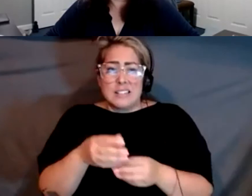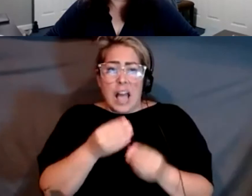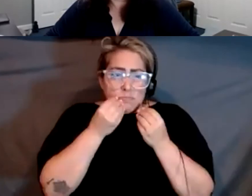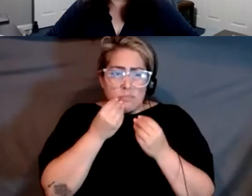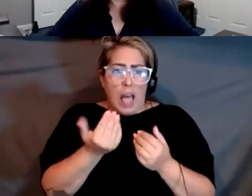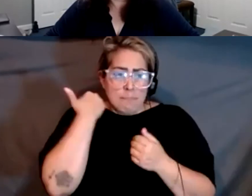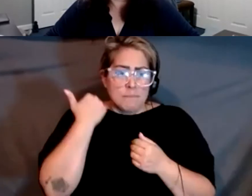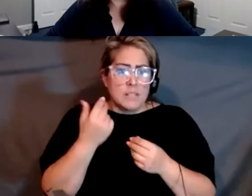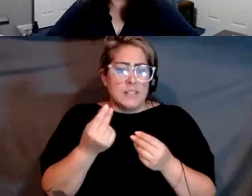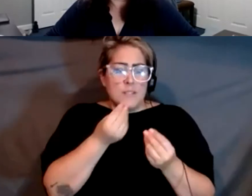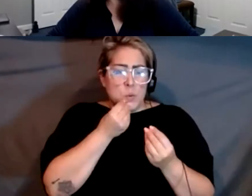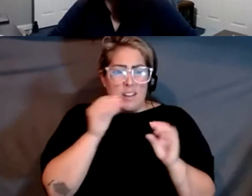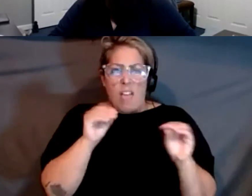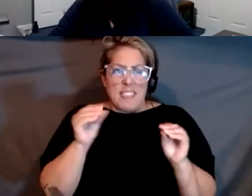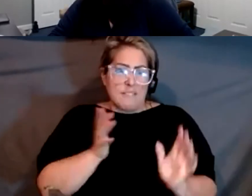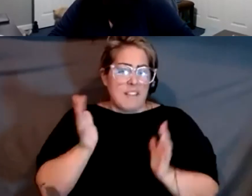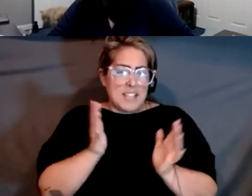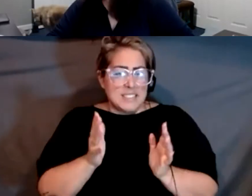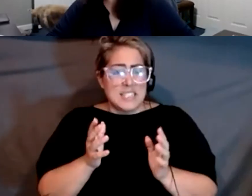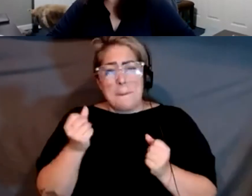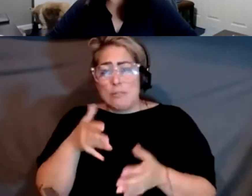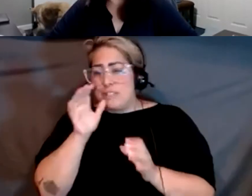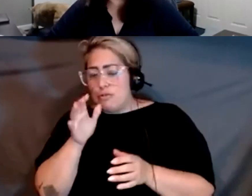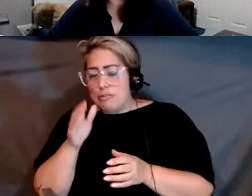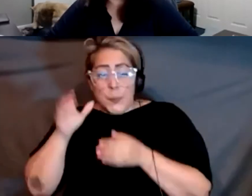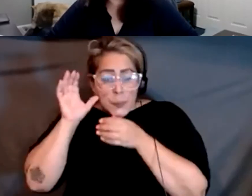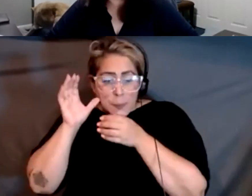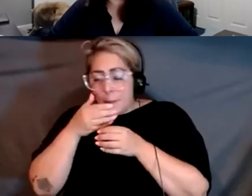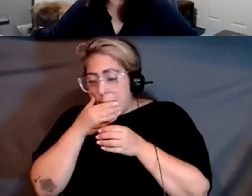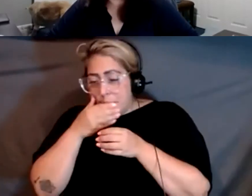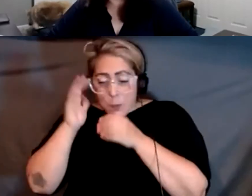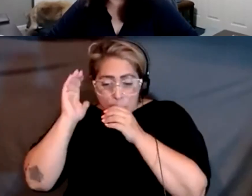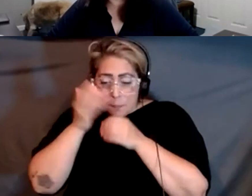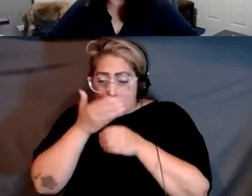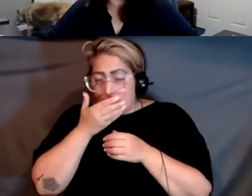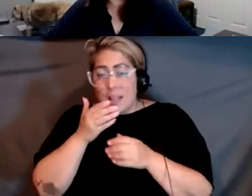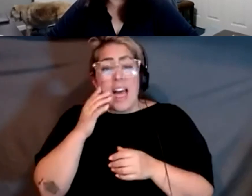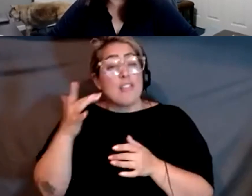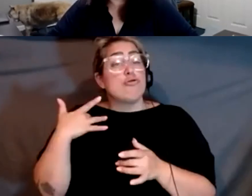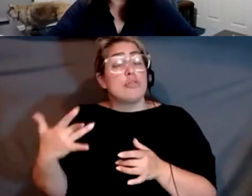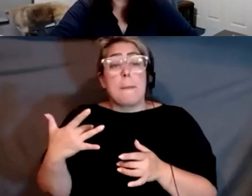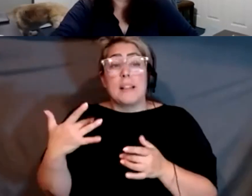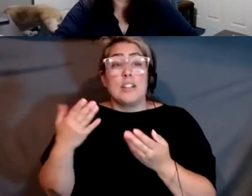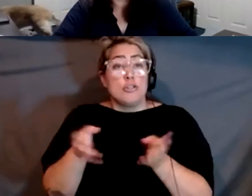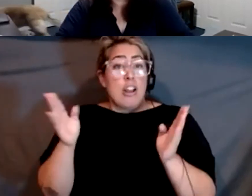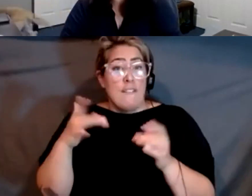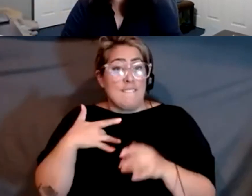general feeling is everybody in the venue is vaccinated including staff and